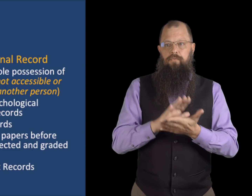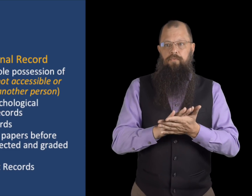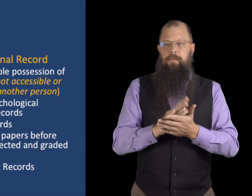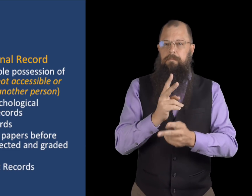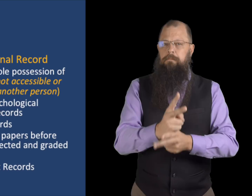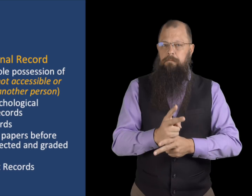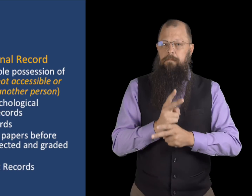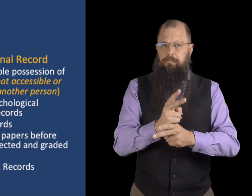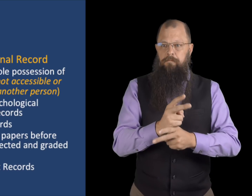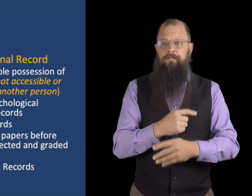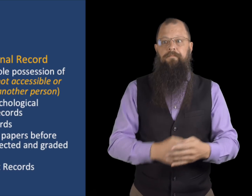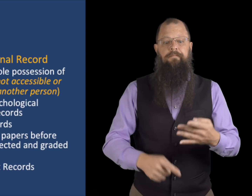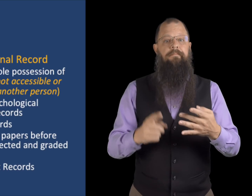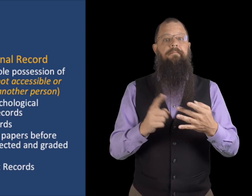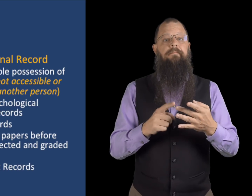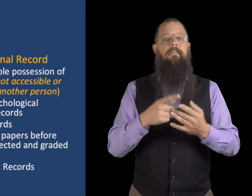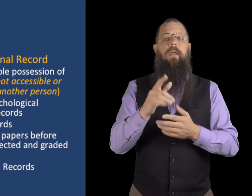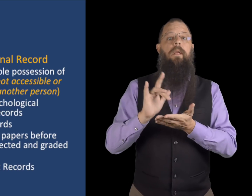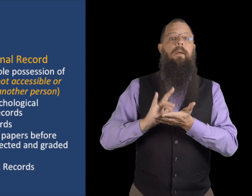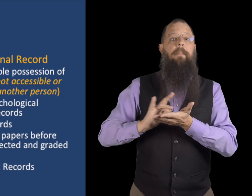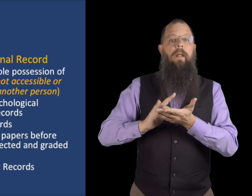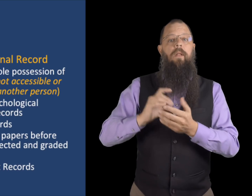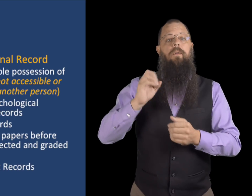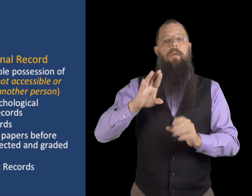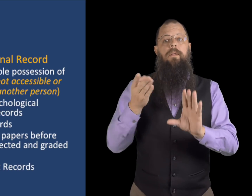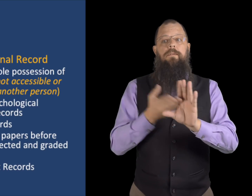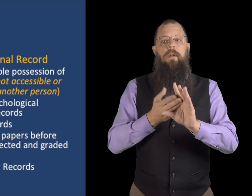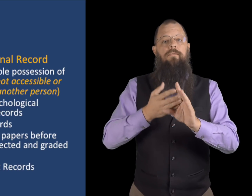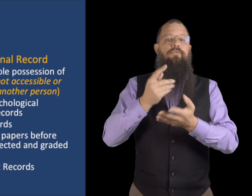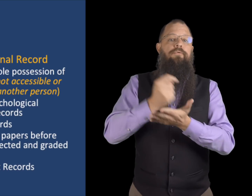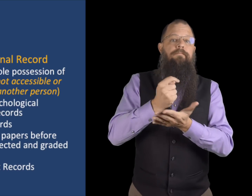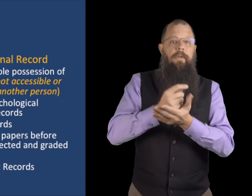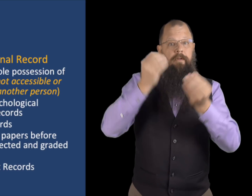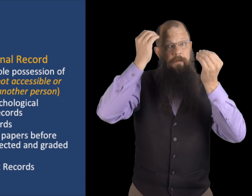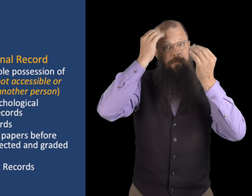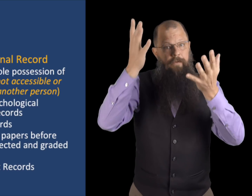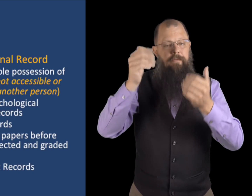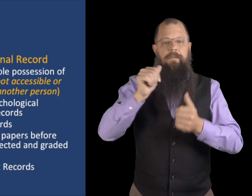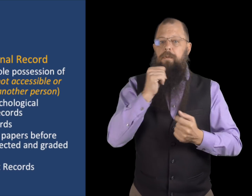would automatically become an educational record. Other examples of non